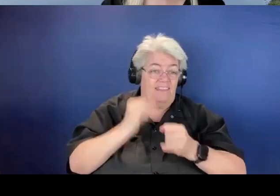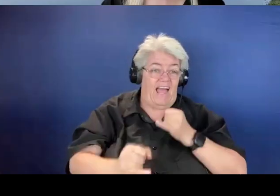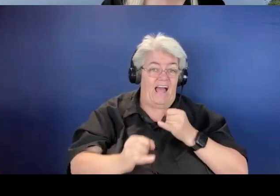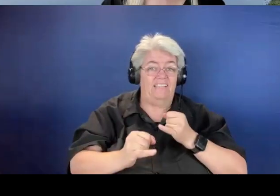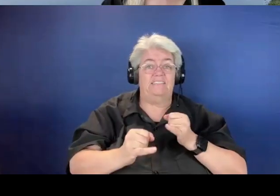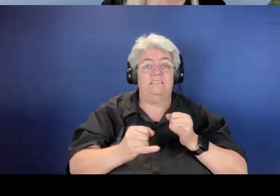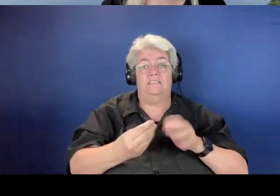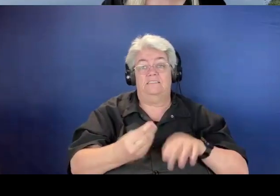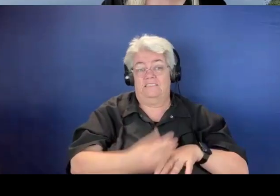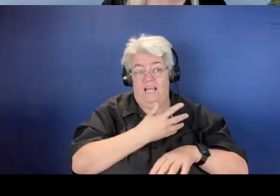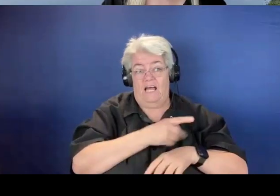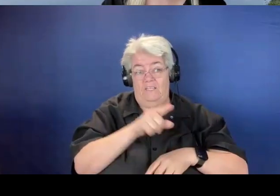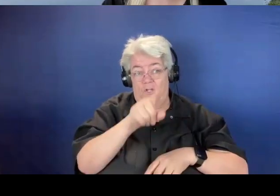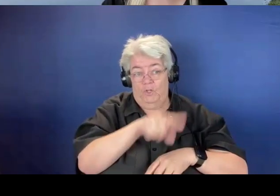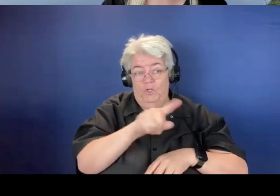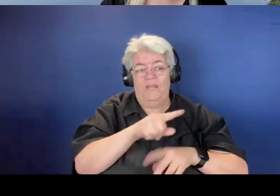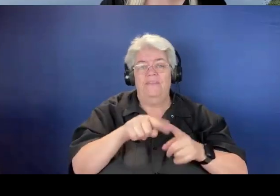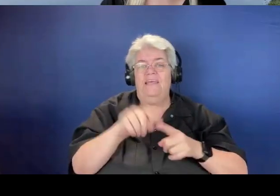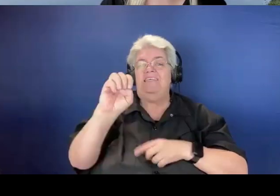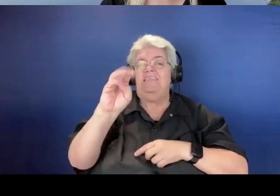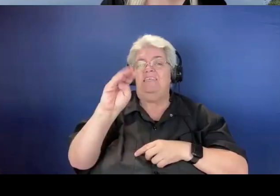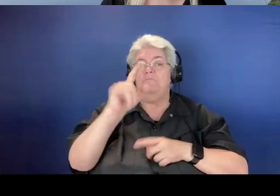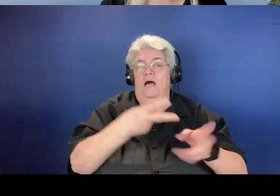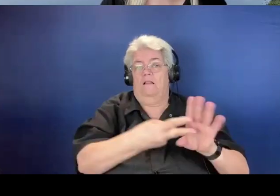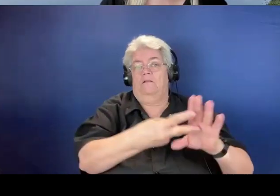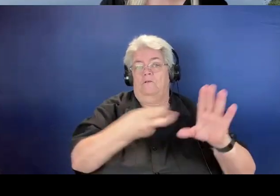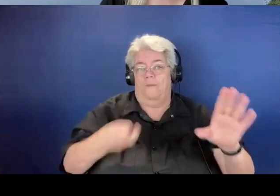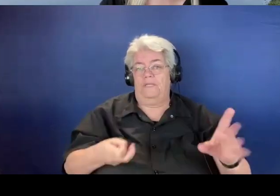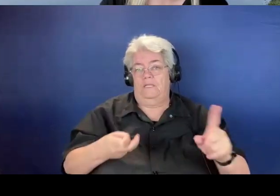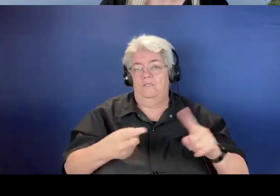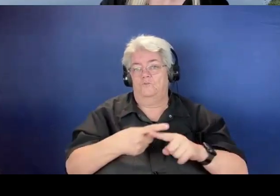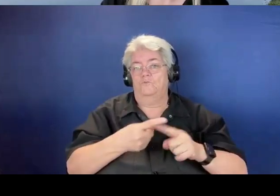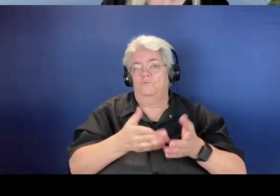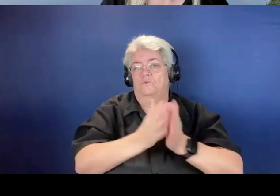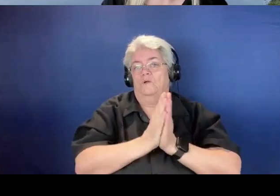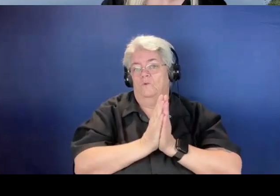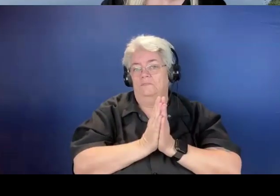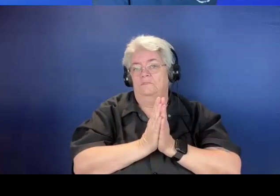they can take down our emails if they want to ask us questions later.